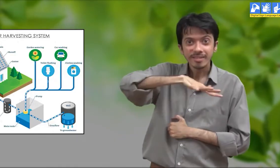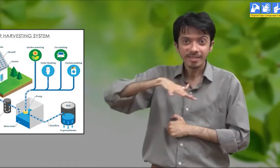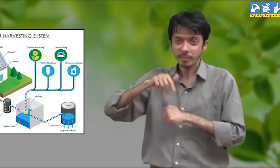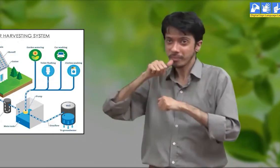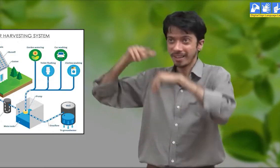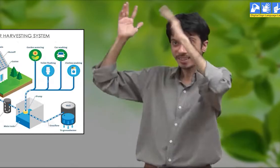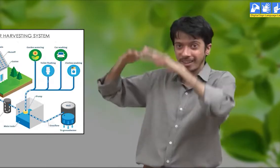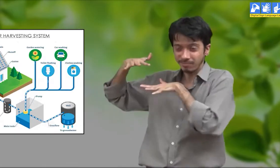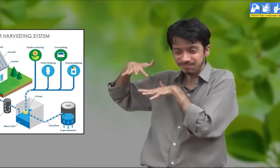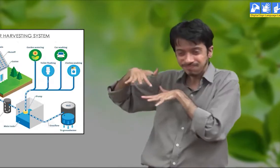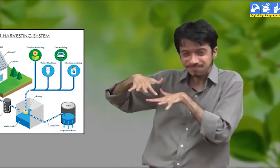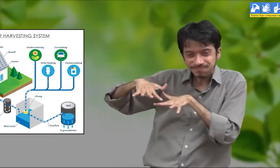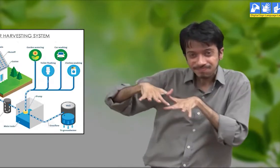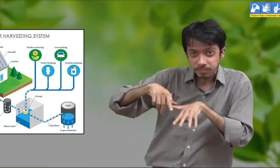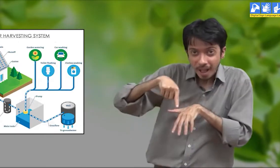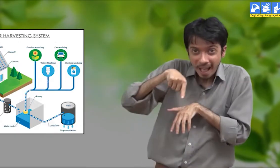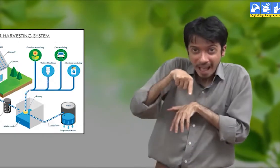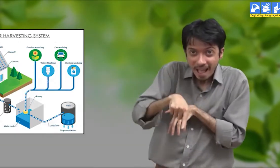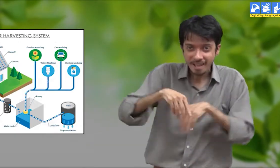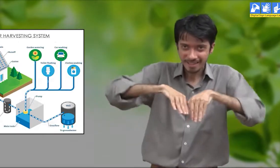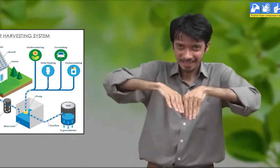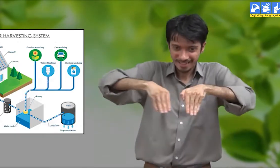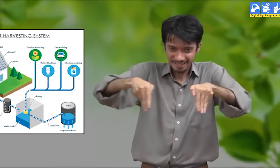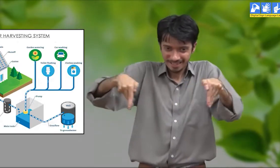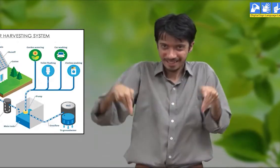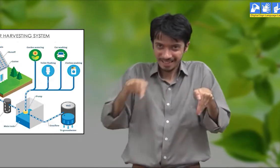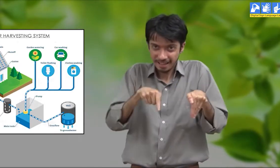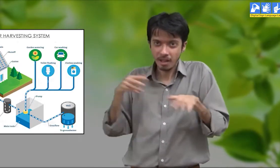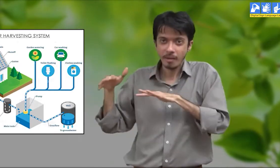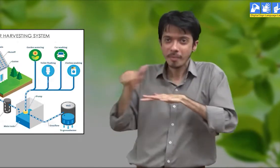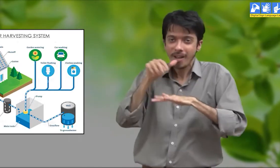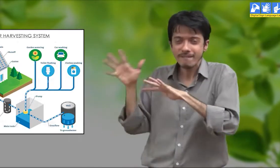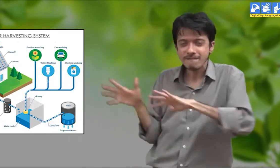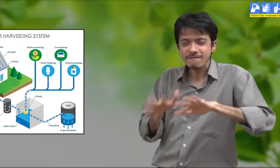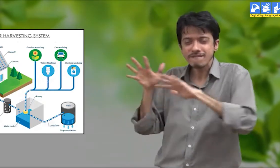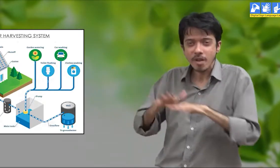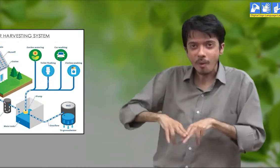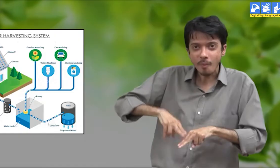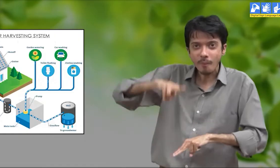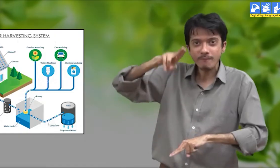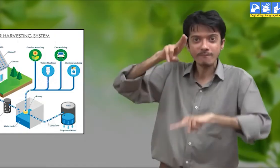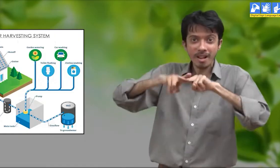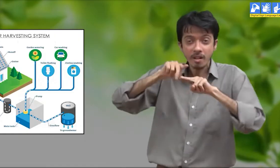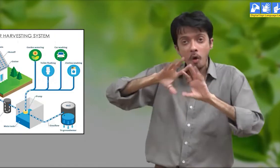Similarly in the forest areas a reservoir is built where the rain water is collected.